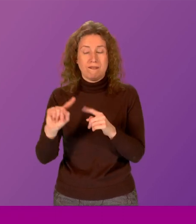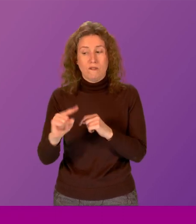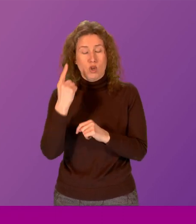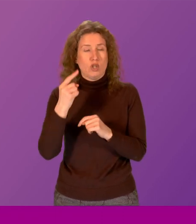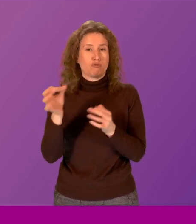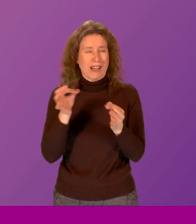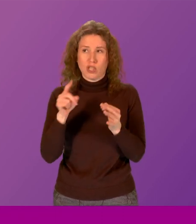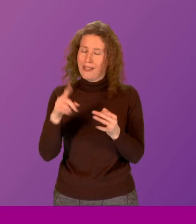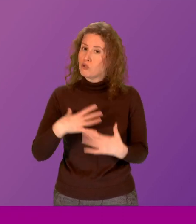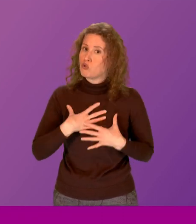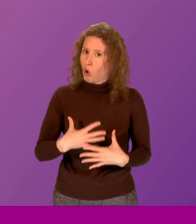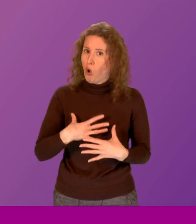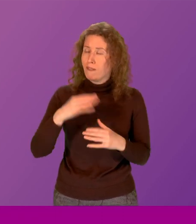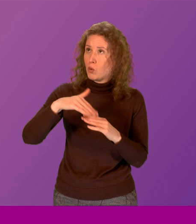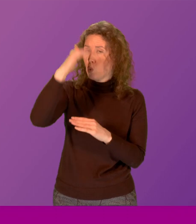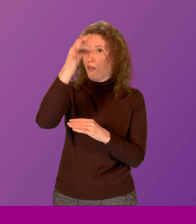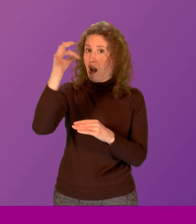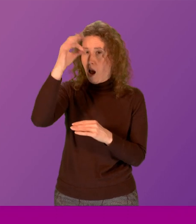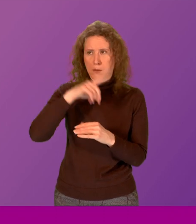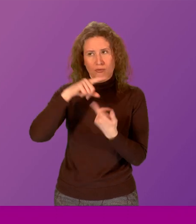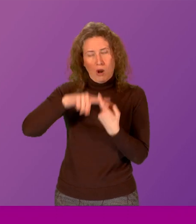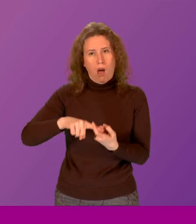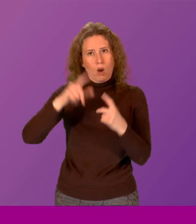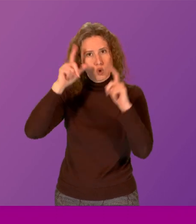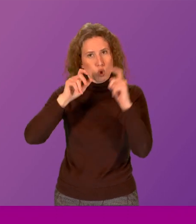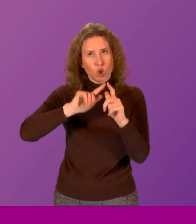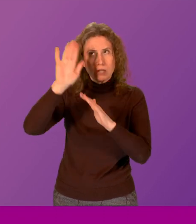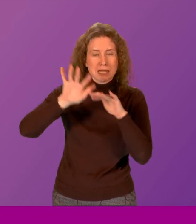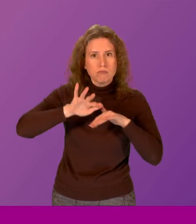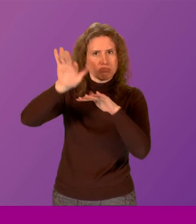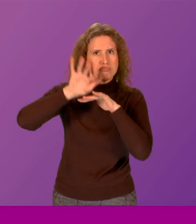which rely on tourism. Does the First Minister share the view of some in the tourism sector